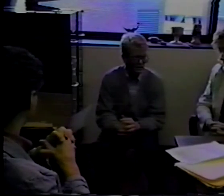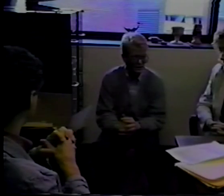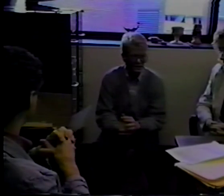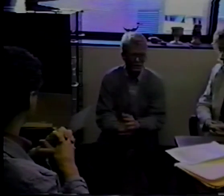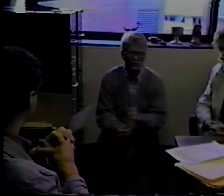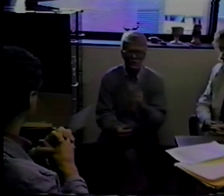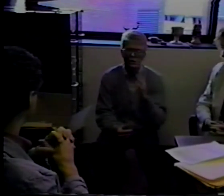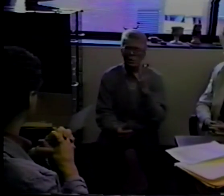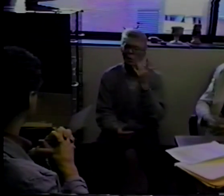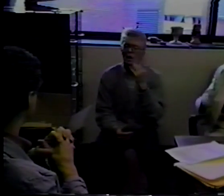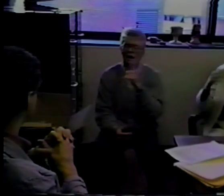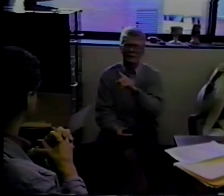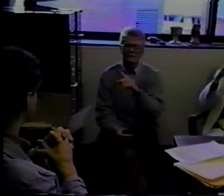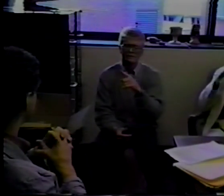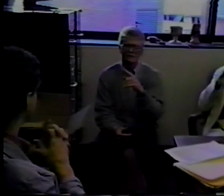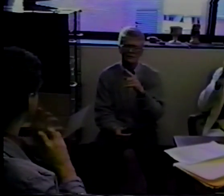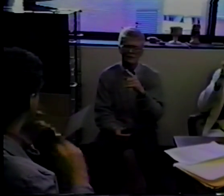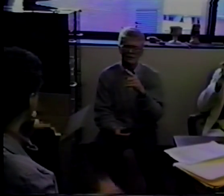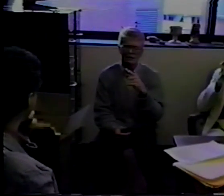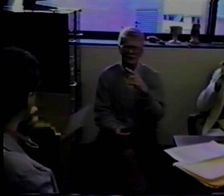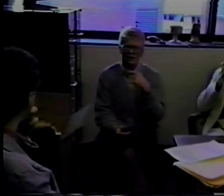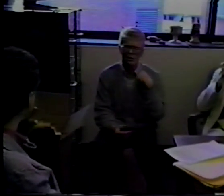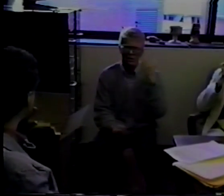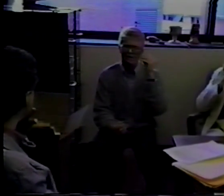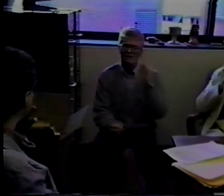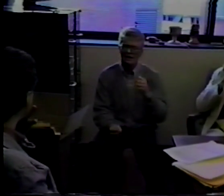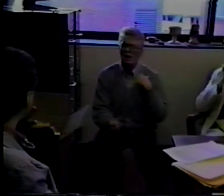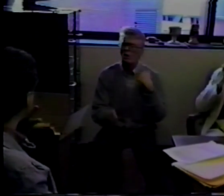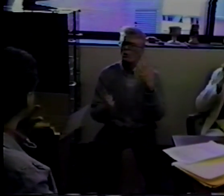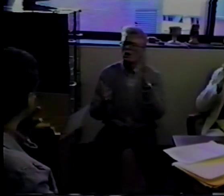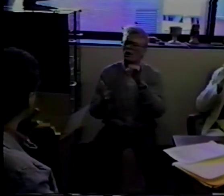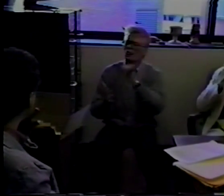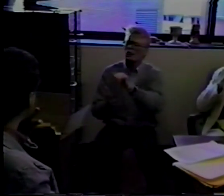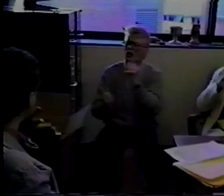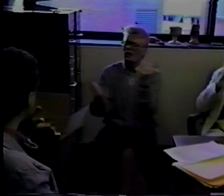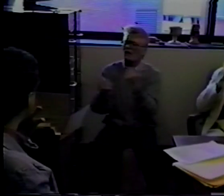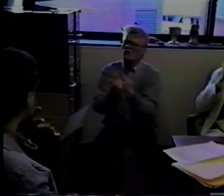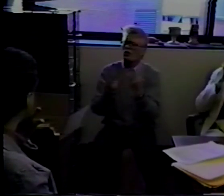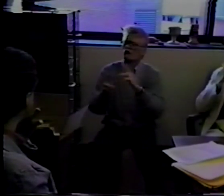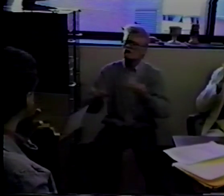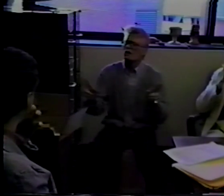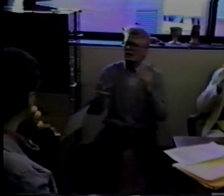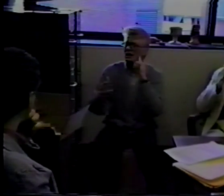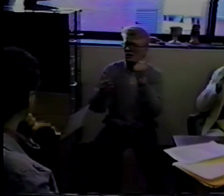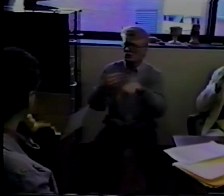Professor: Well I was thinking was having it all ready for everybody by next week.